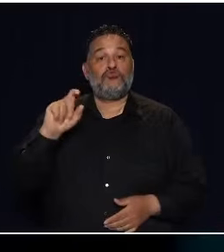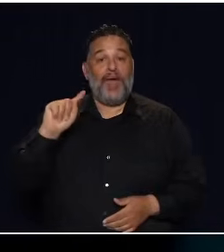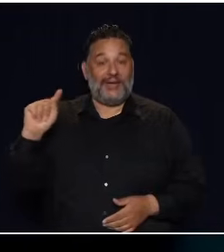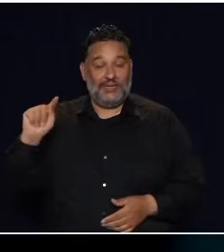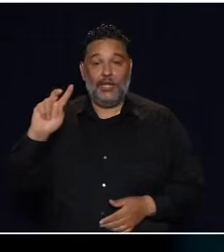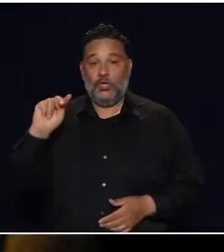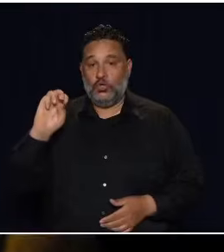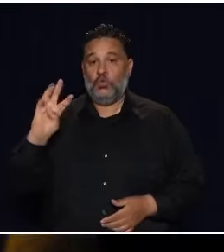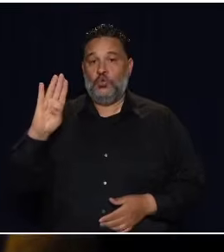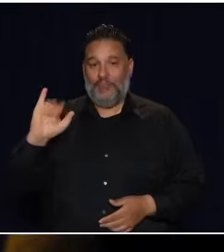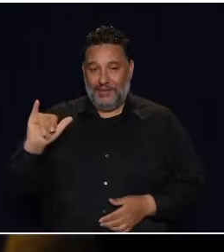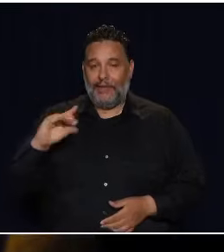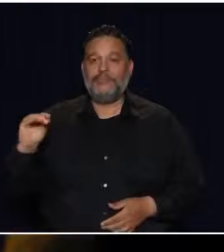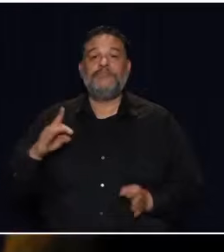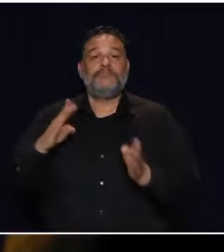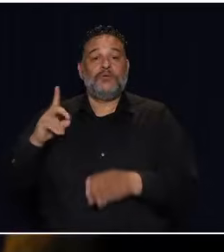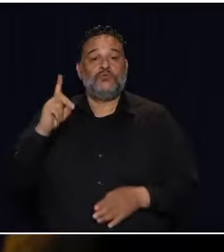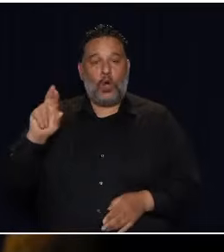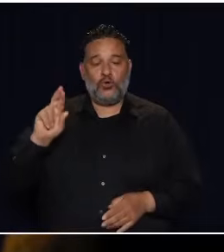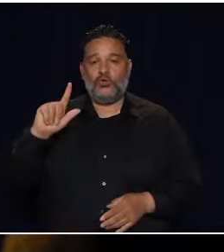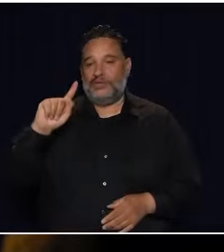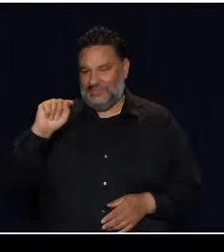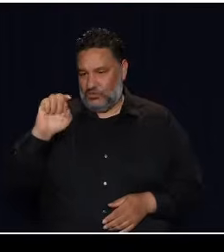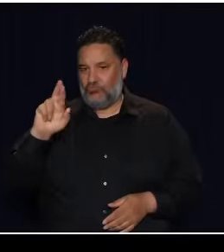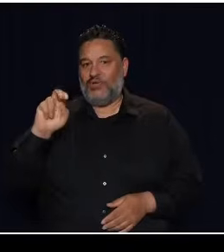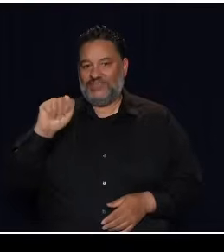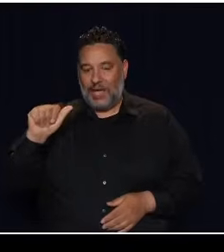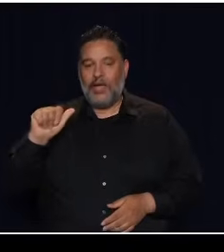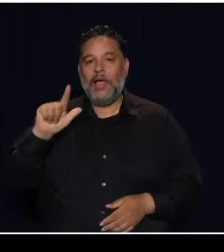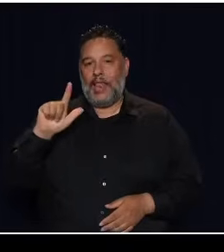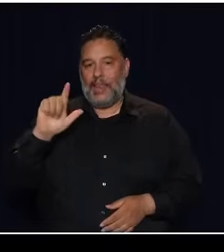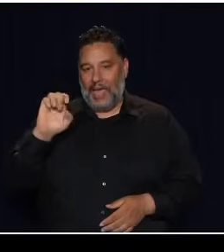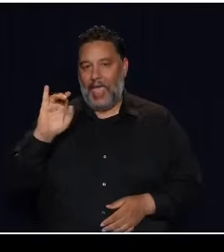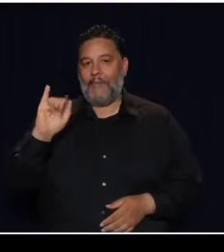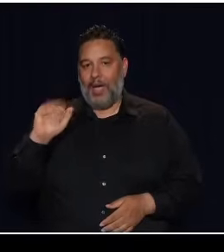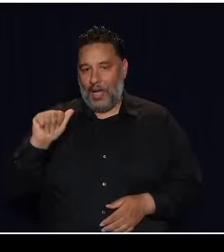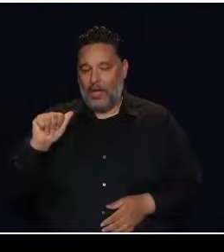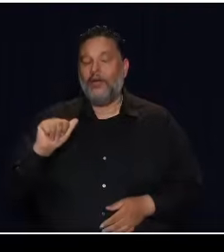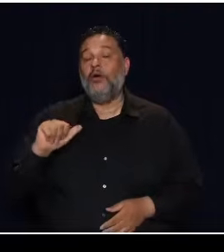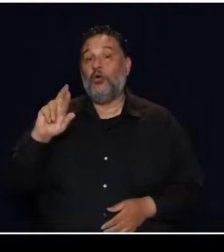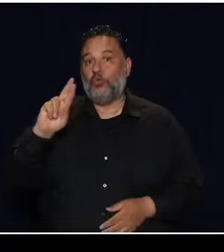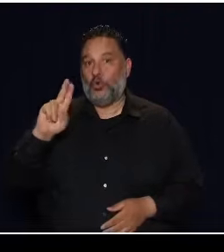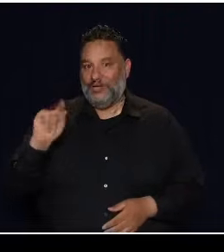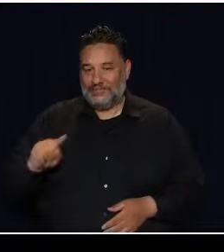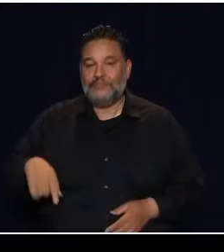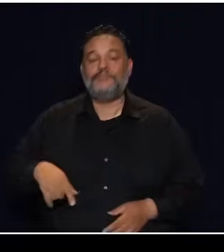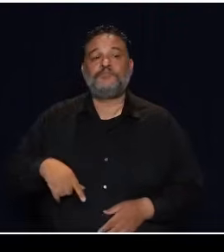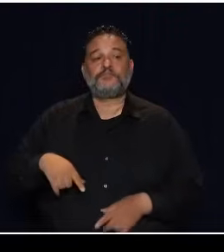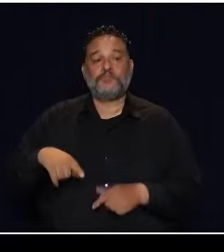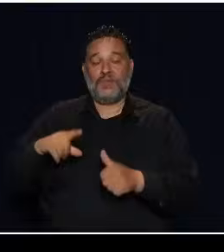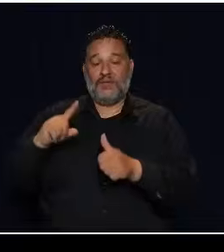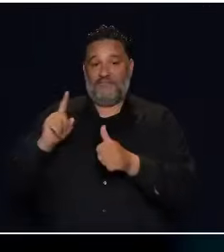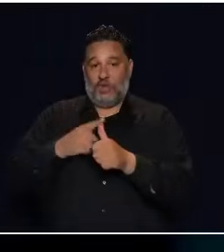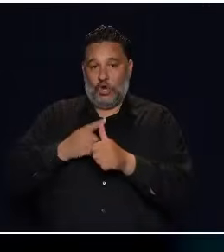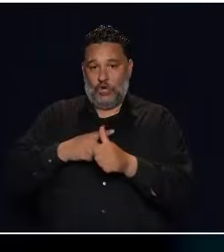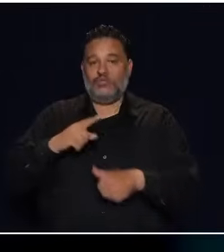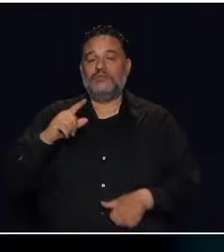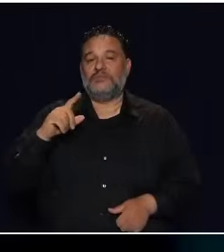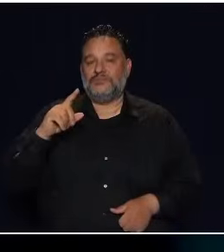FOR THIS DEBATE. WE HAVE BRETT NEWBY. AND DR. TERESA LEYBA RUIZ.